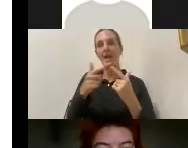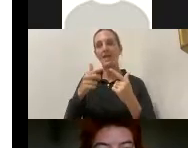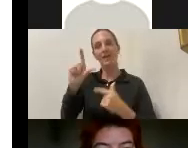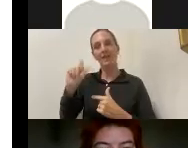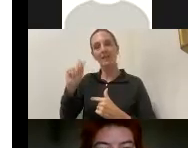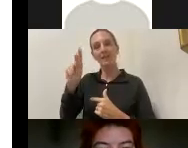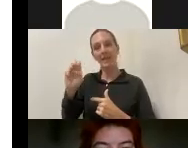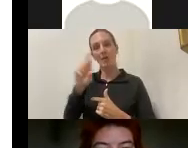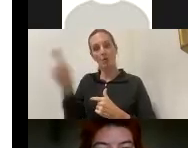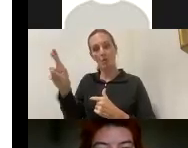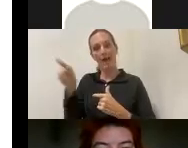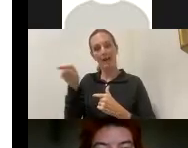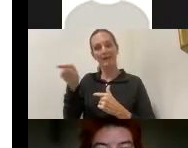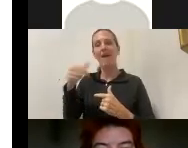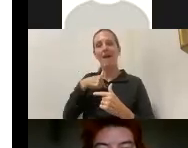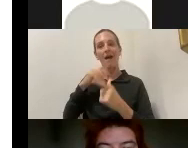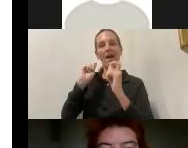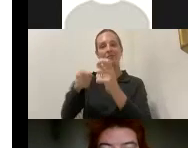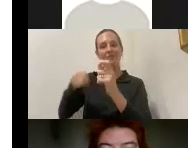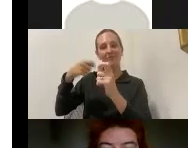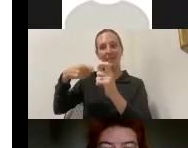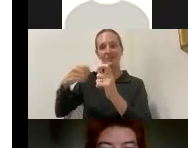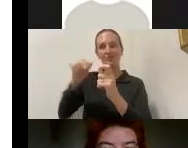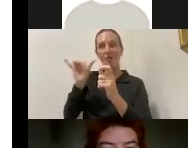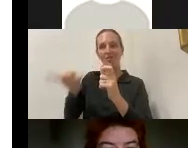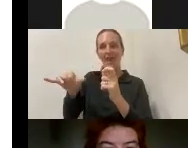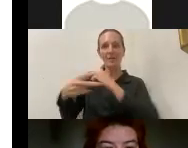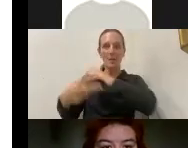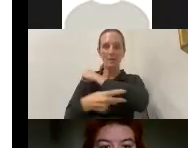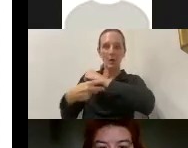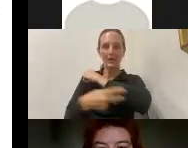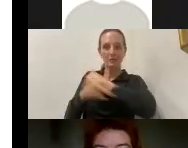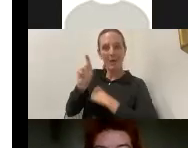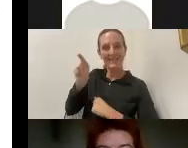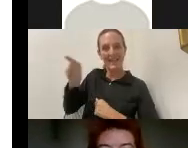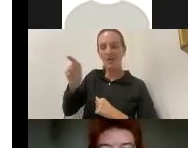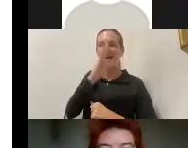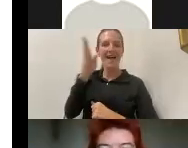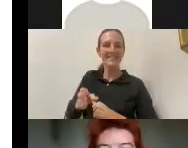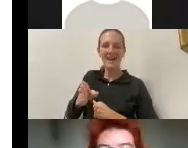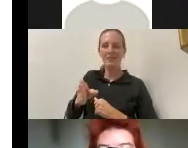I grew up fishing on that little blue bridge right there, never caught anything, but always tried.